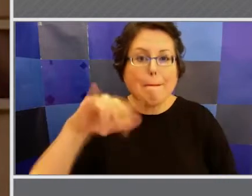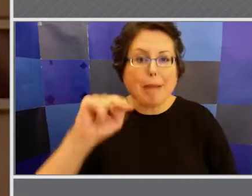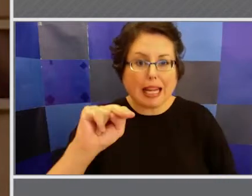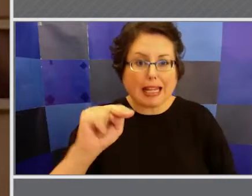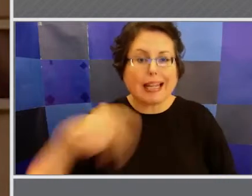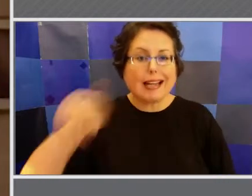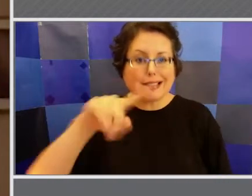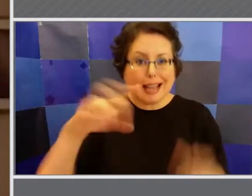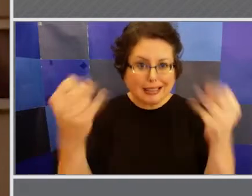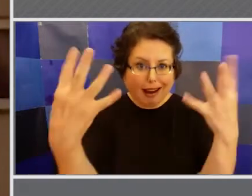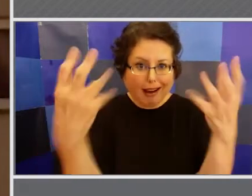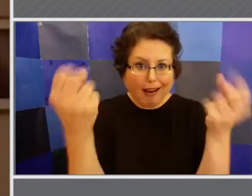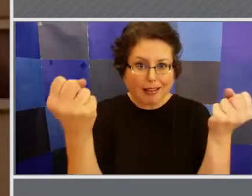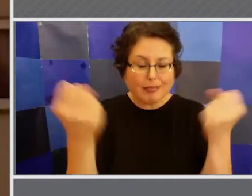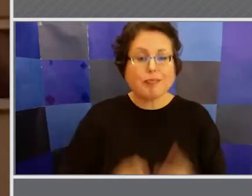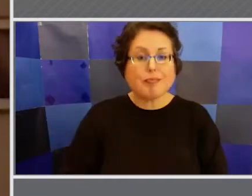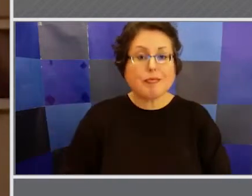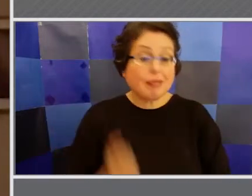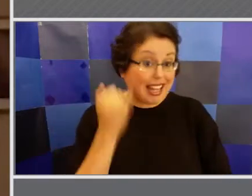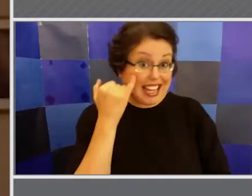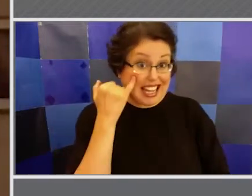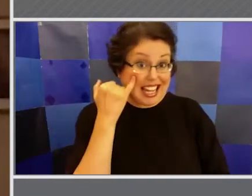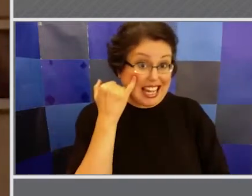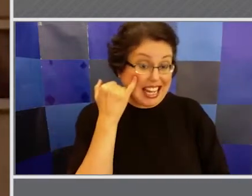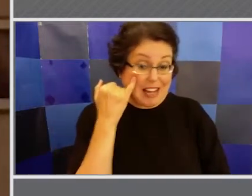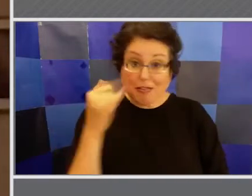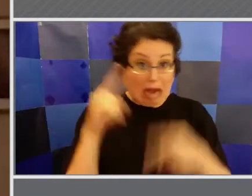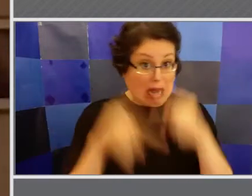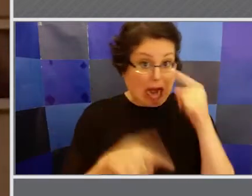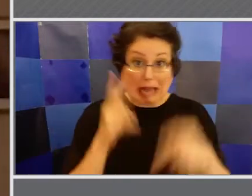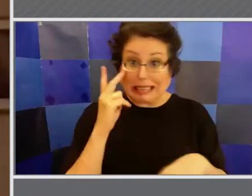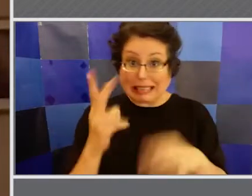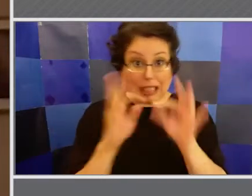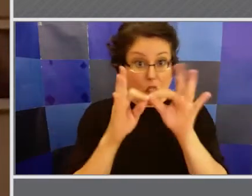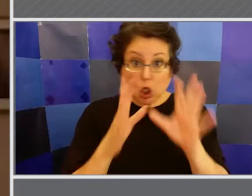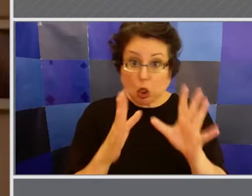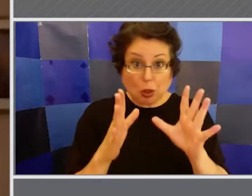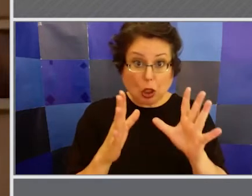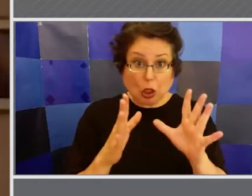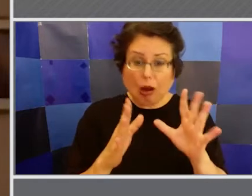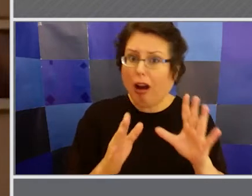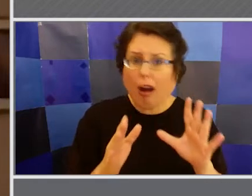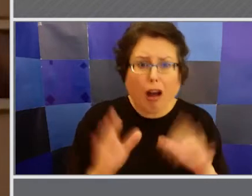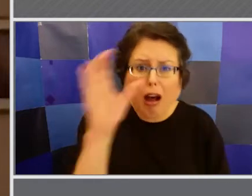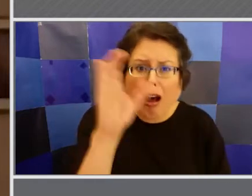If for some reason, they are not visible to you at any point during the presentation,